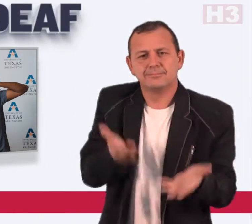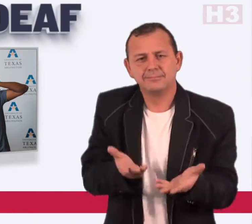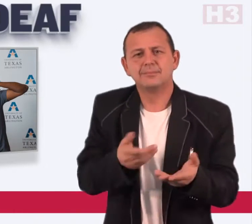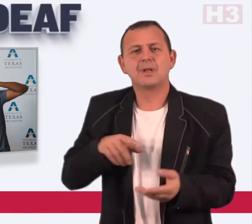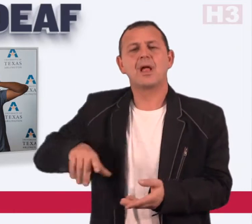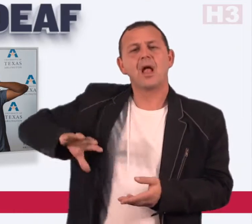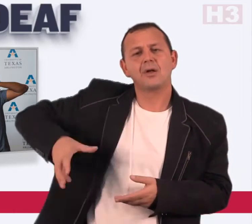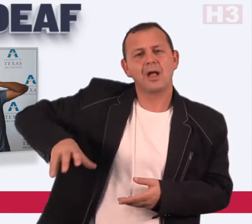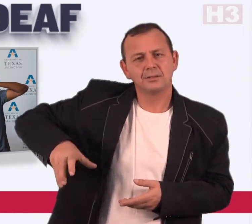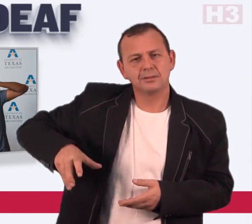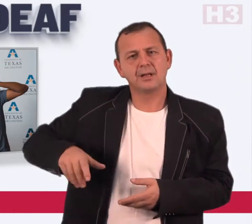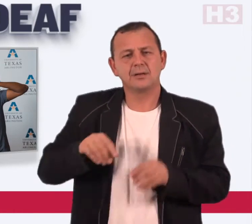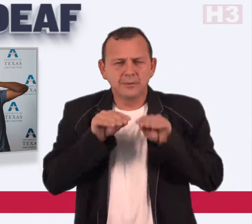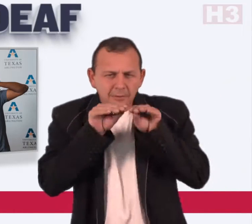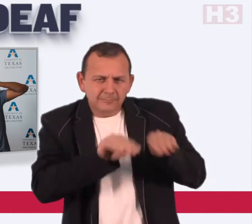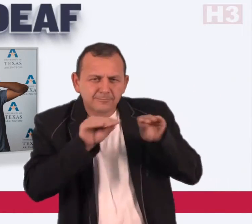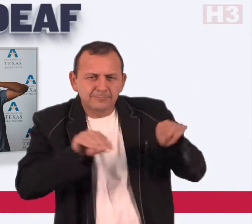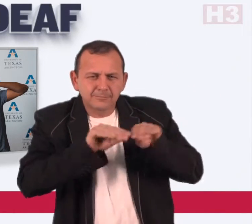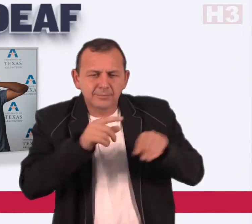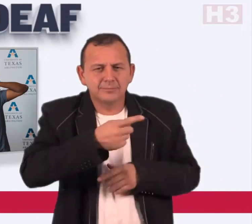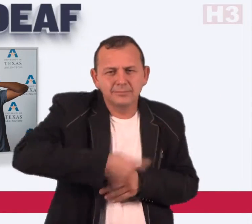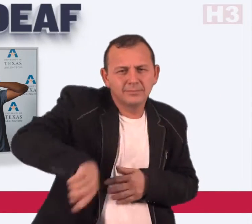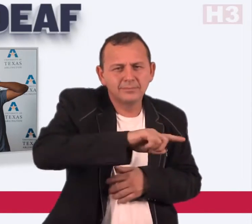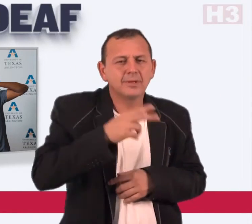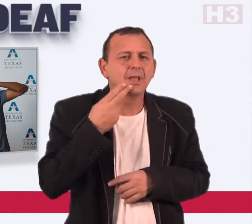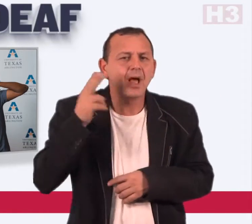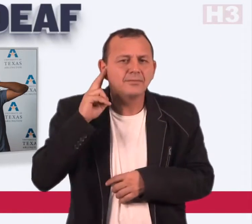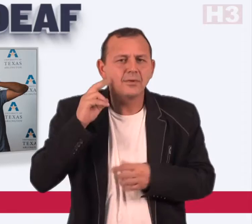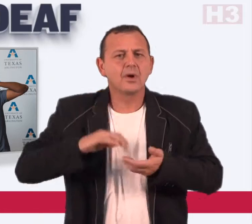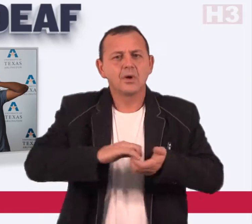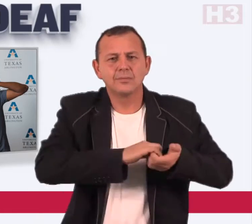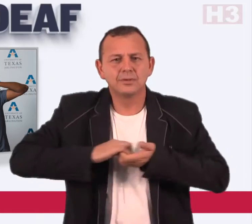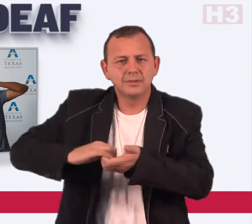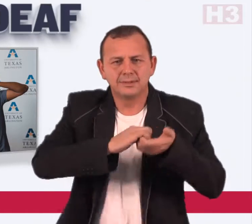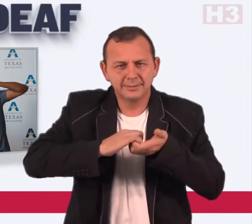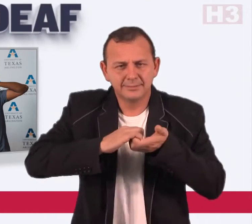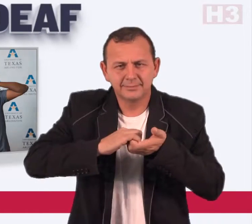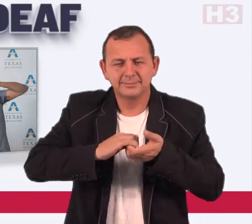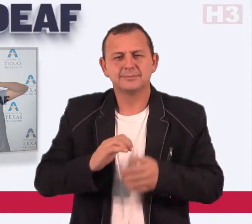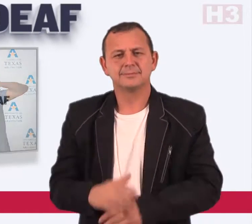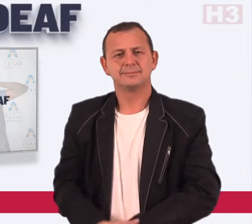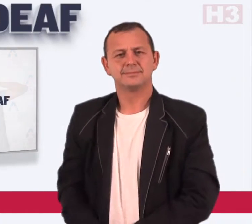and skills back home to benefit the Deaf community.